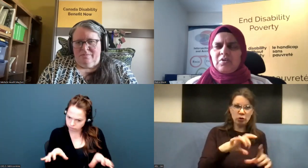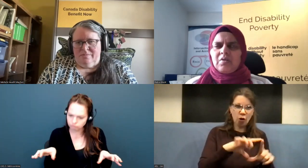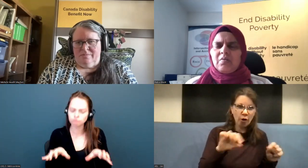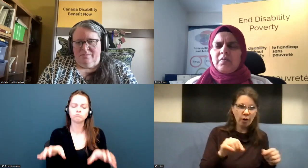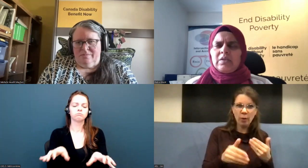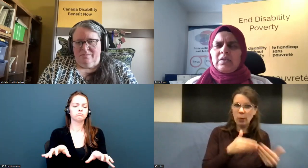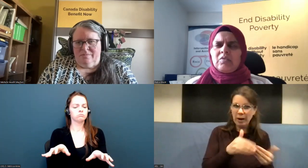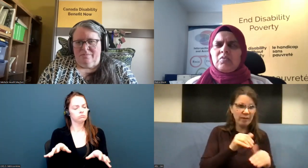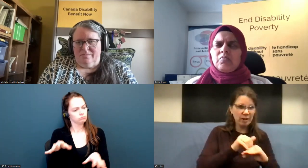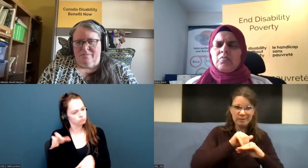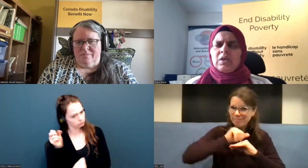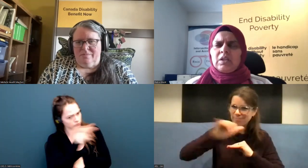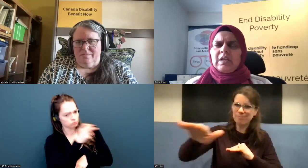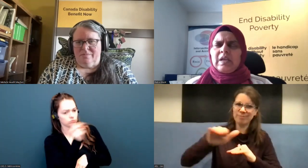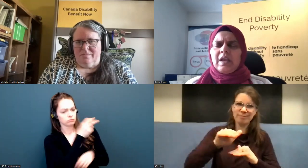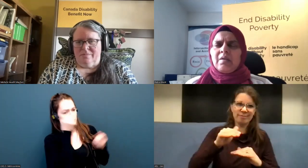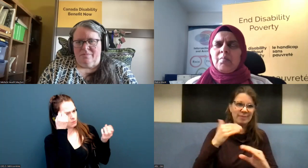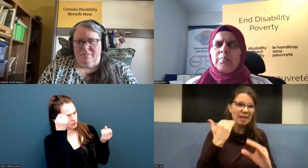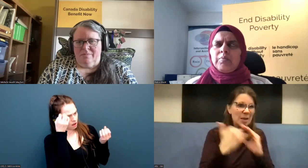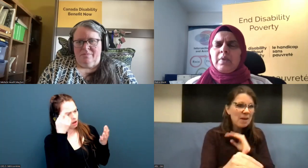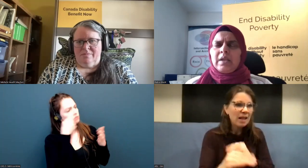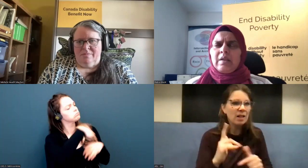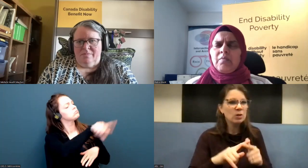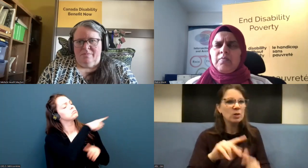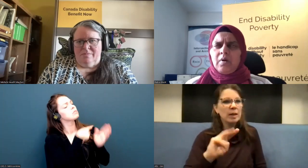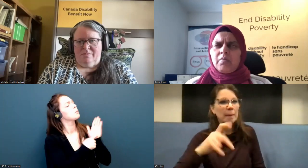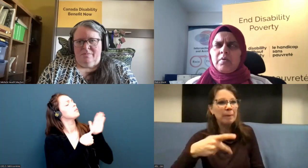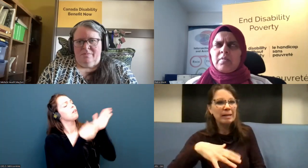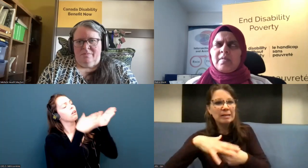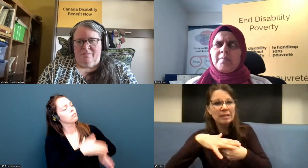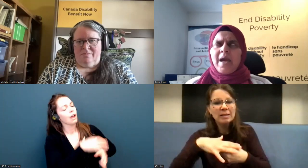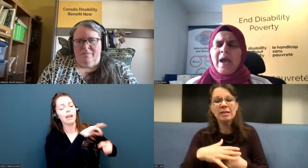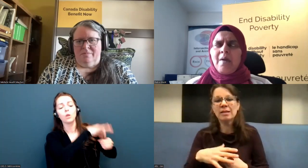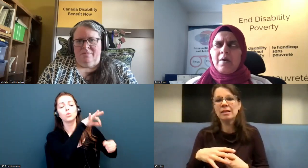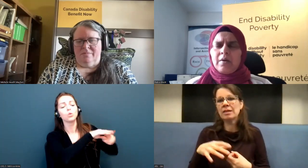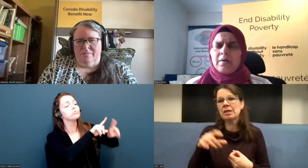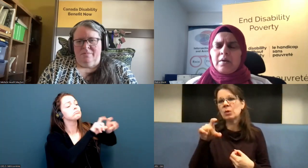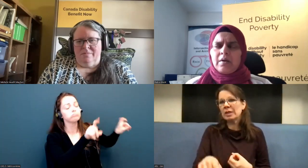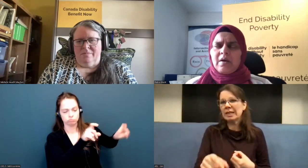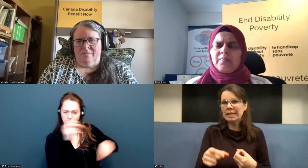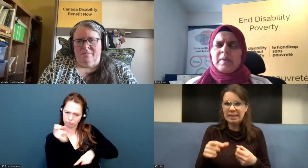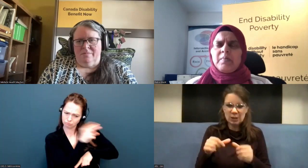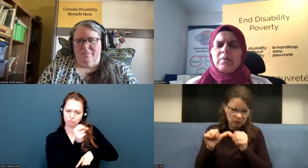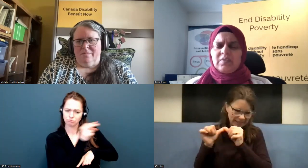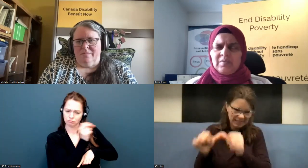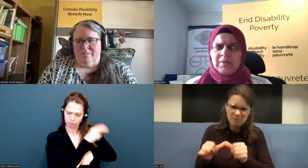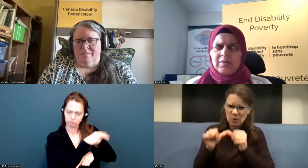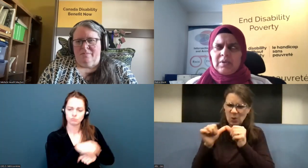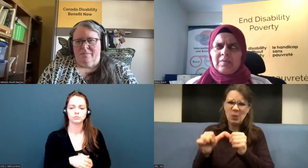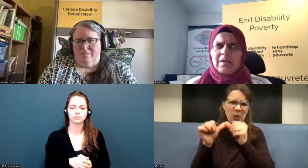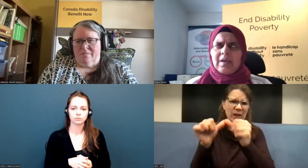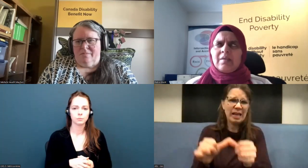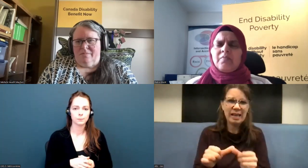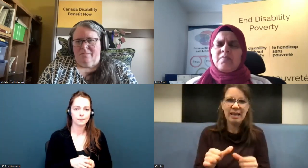WE NEED TO REALLY BRING FORWARD THE POWER OF PEOPLE WITH DISABILITIES, THEIR FAMILIES,